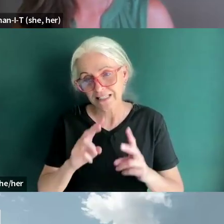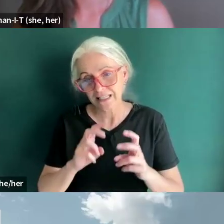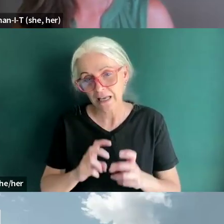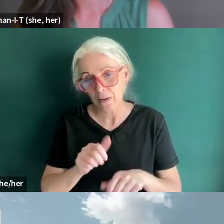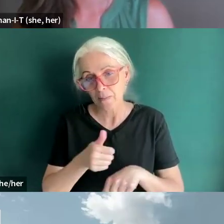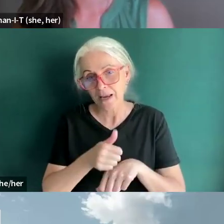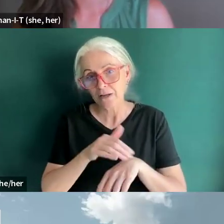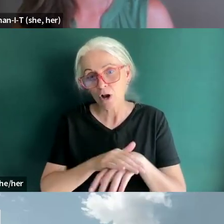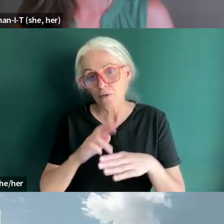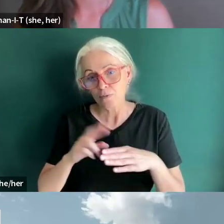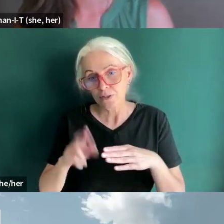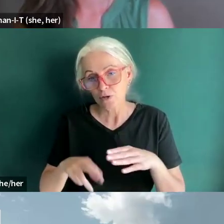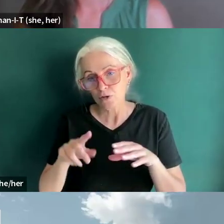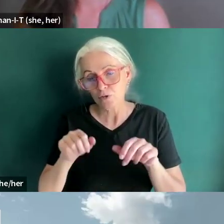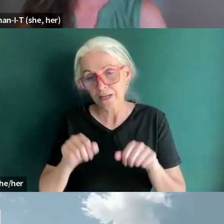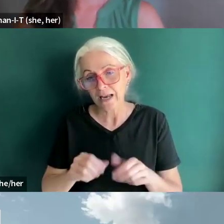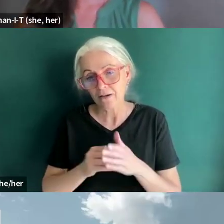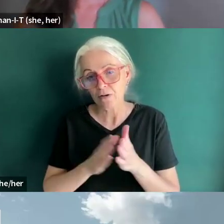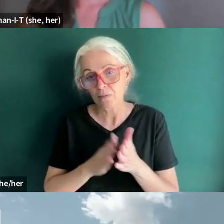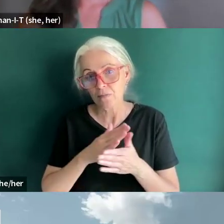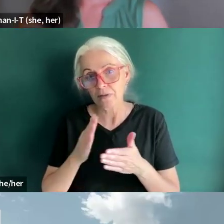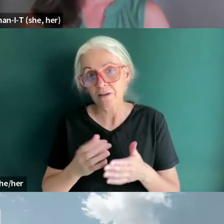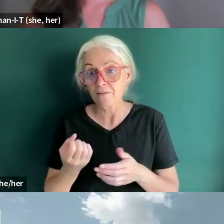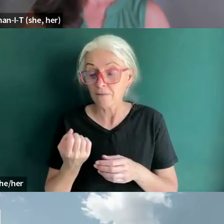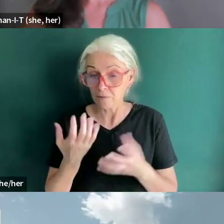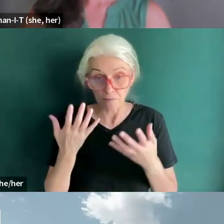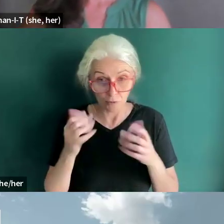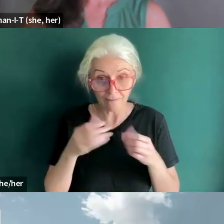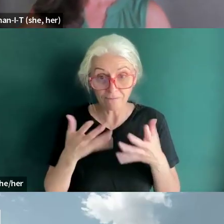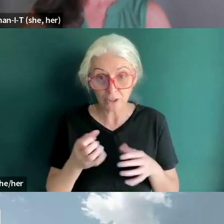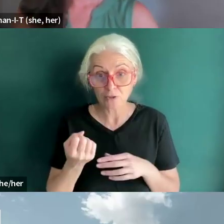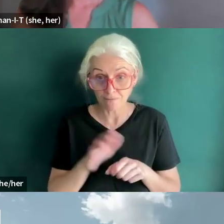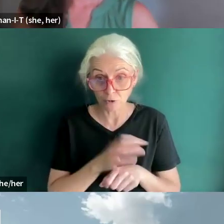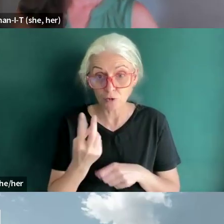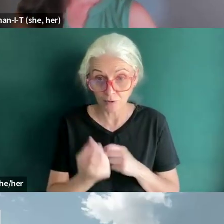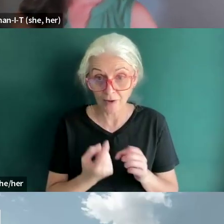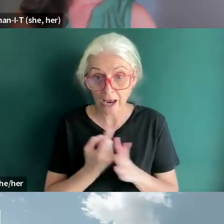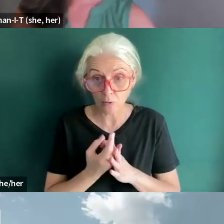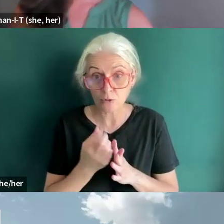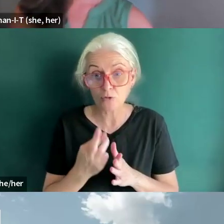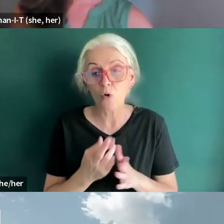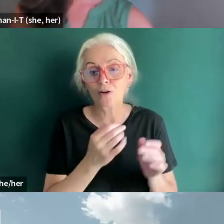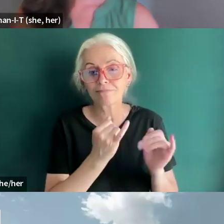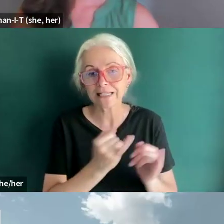the results, you can complete the full 12-hour training or select individual modules that's based